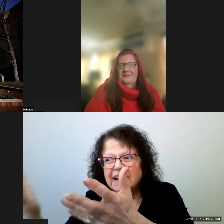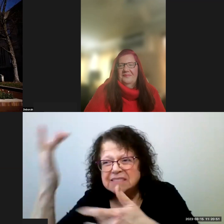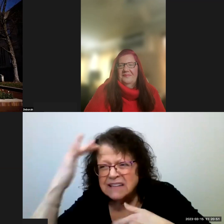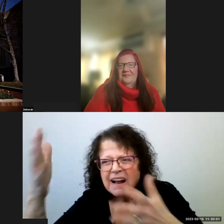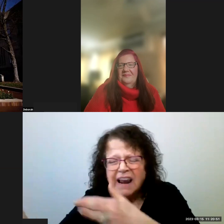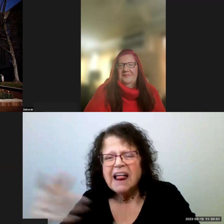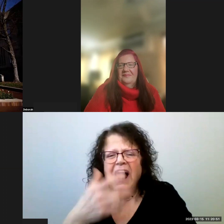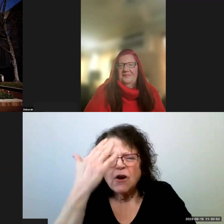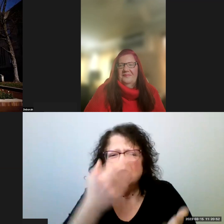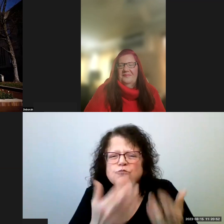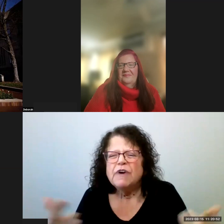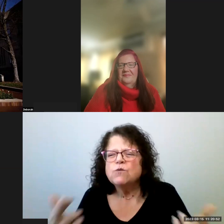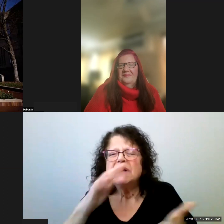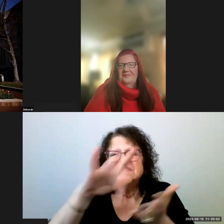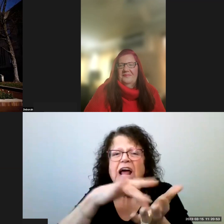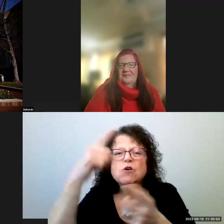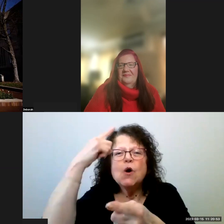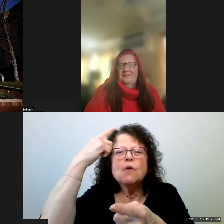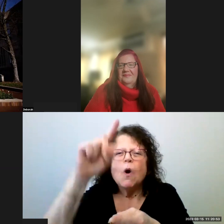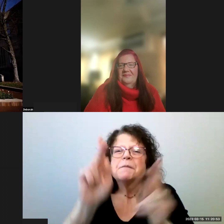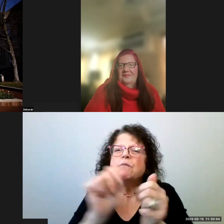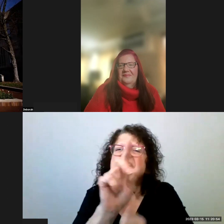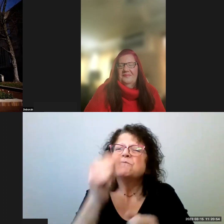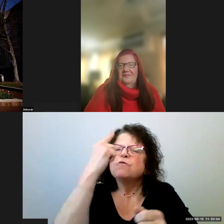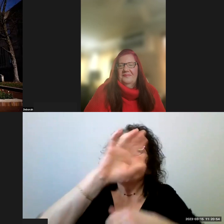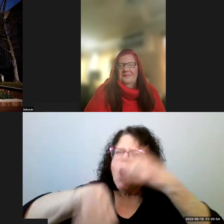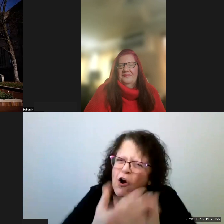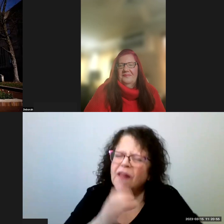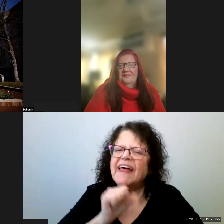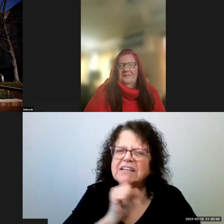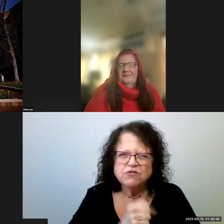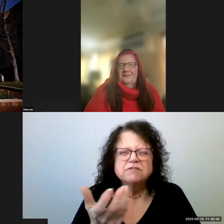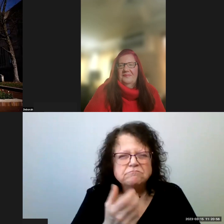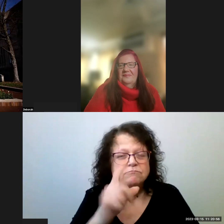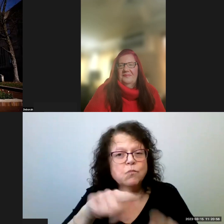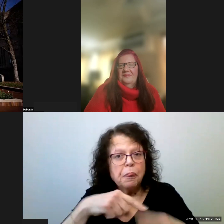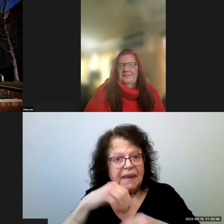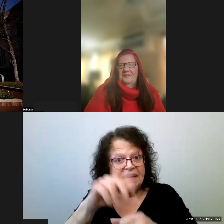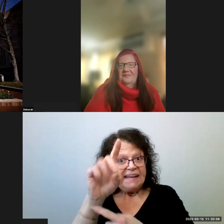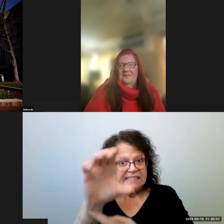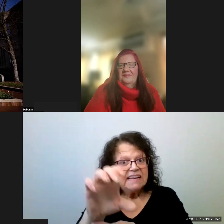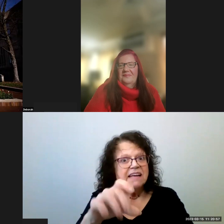people with disabilities of all ages. And when I was in DC, they asked me about that